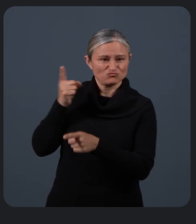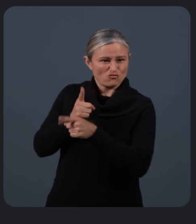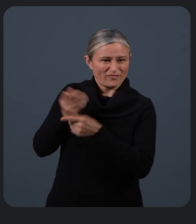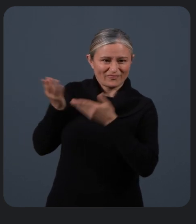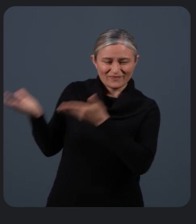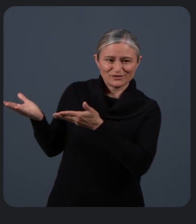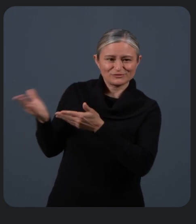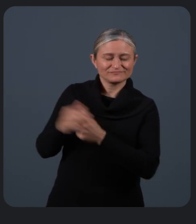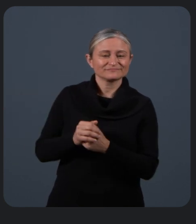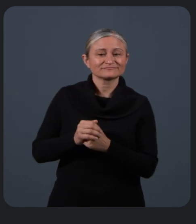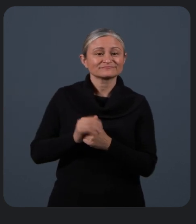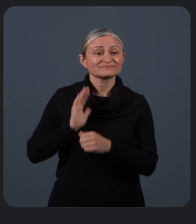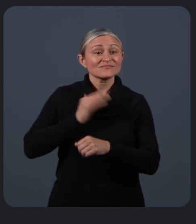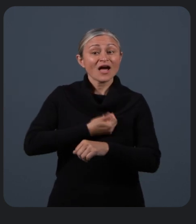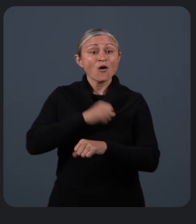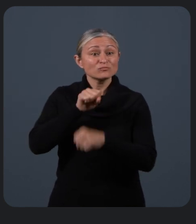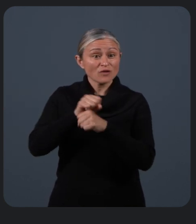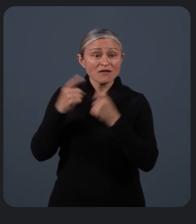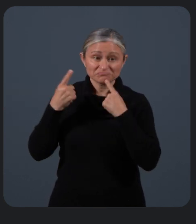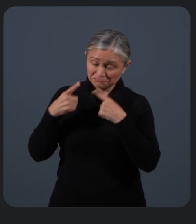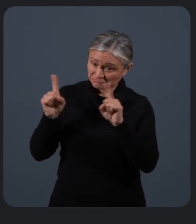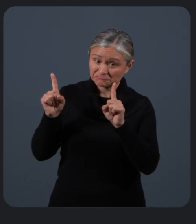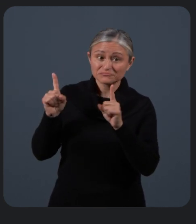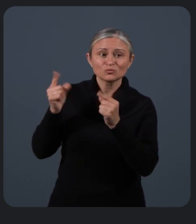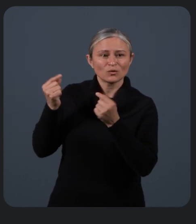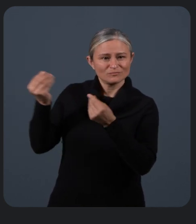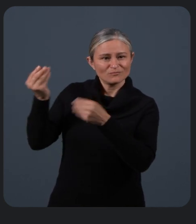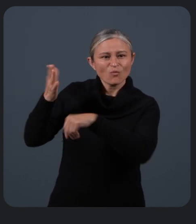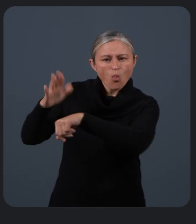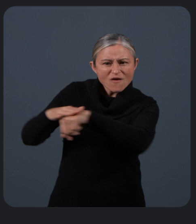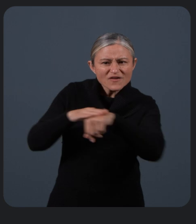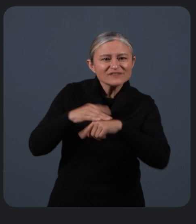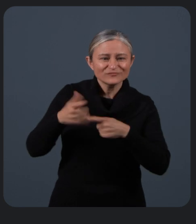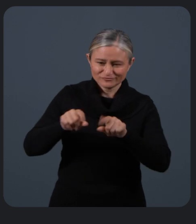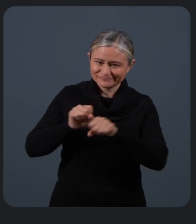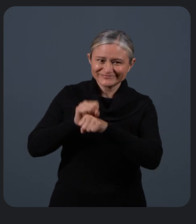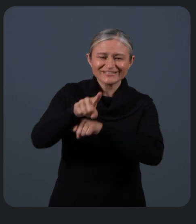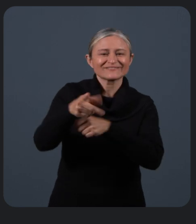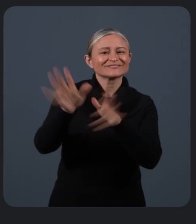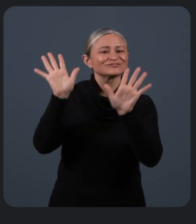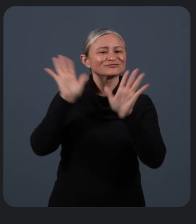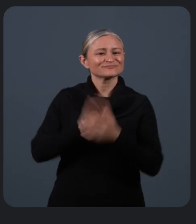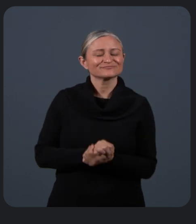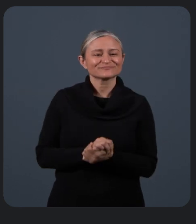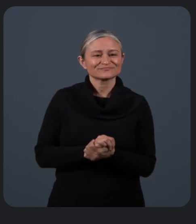Our job was successful and the notifications have been sent out.